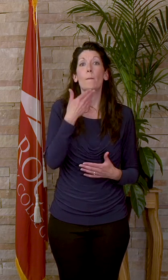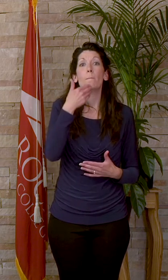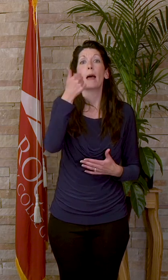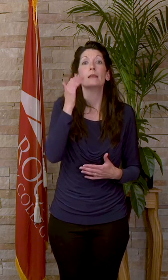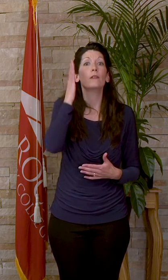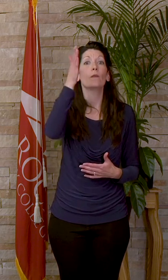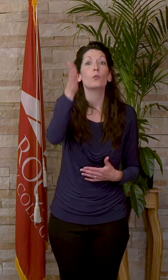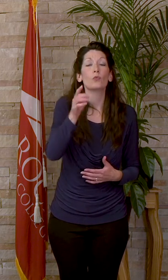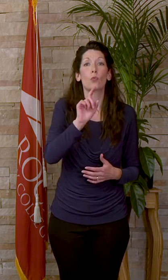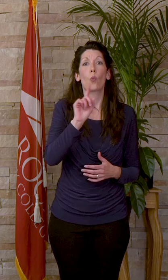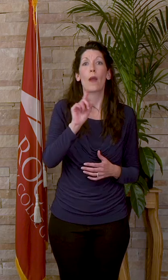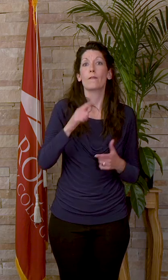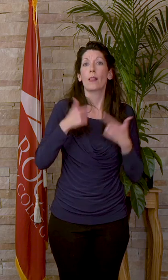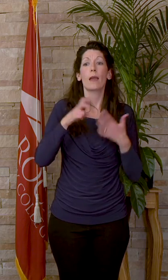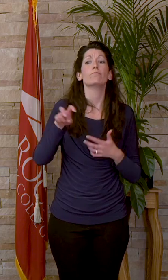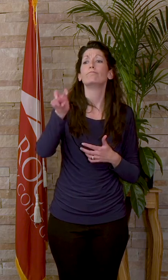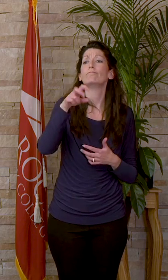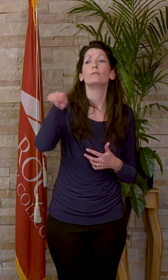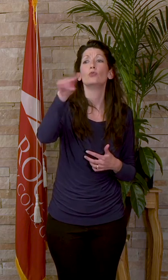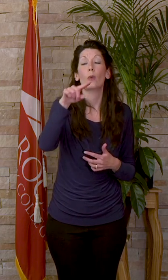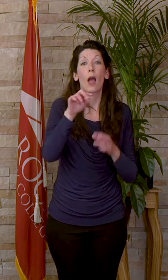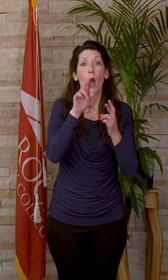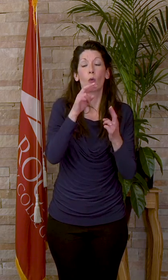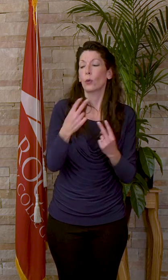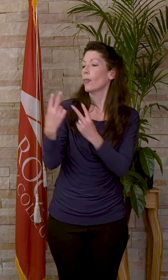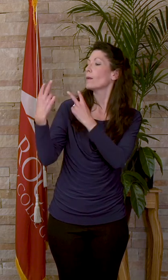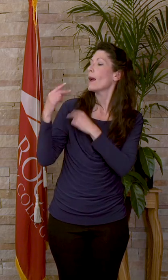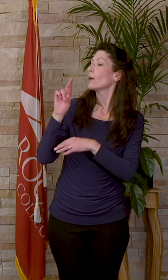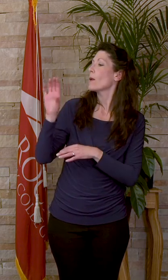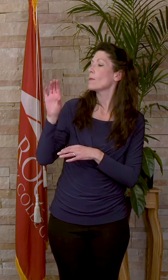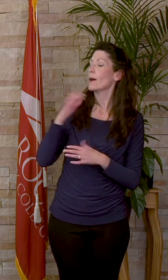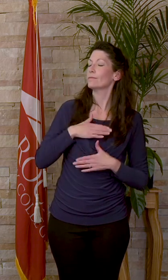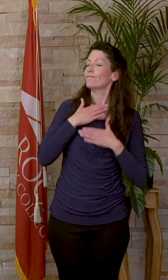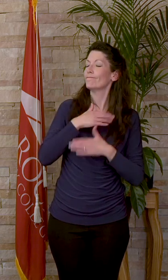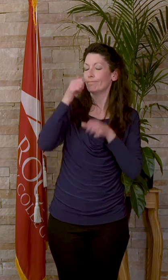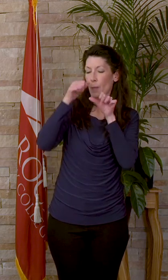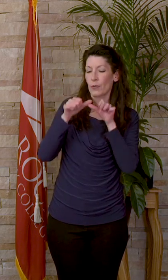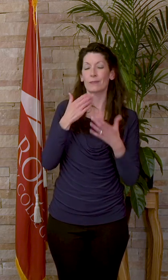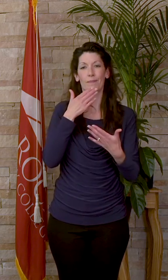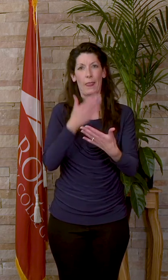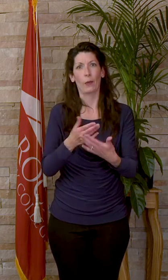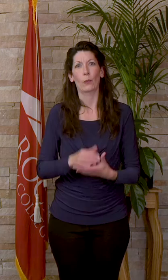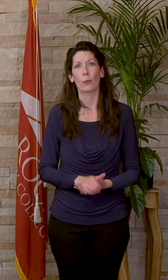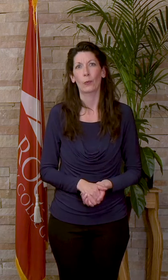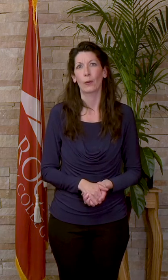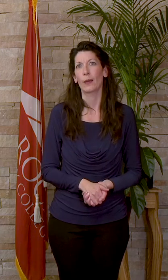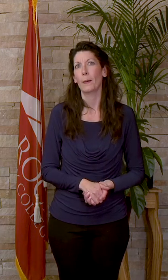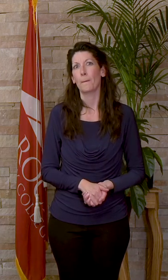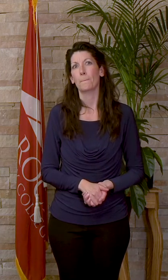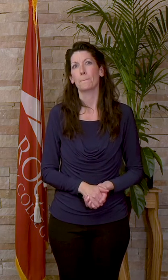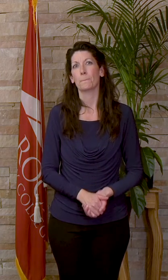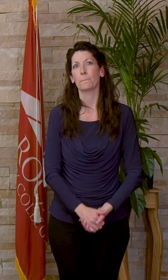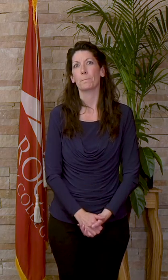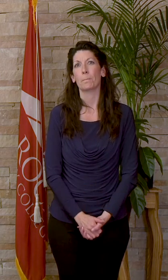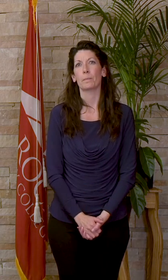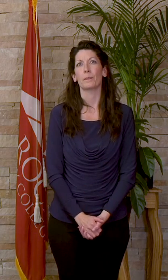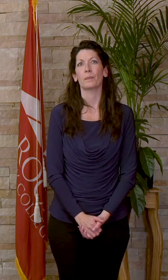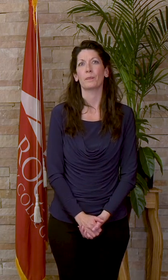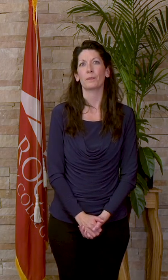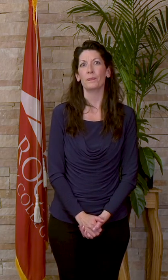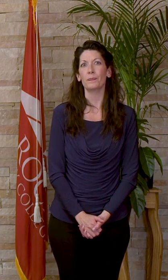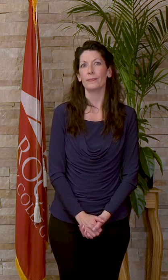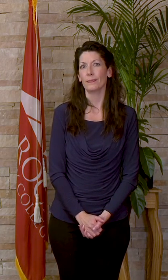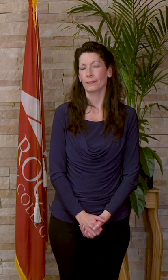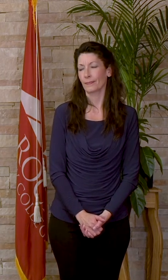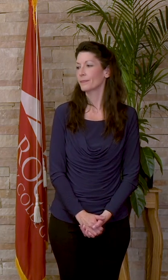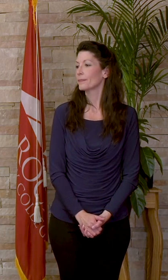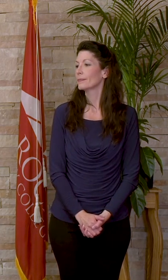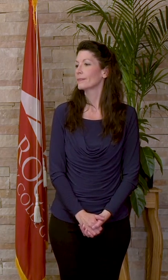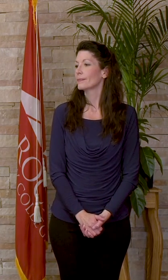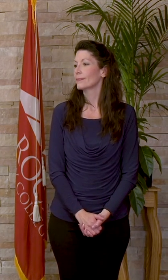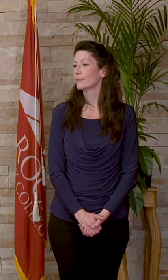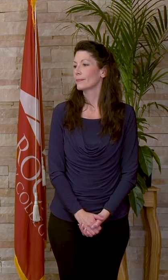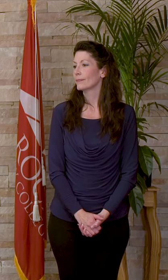life takes you. I hope you look back on your time at Red Rocks with fond memories. Thank you.